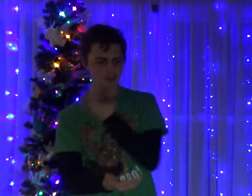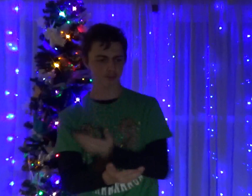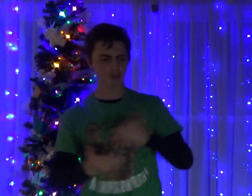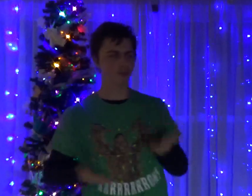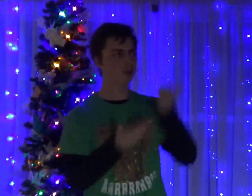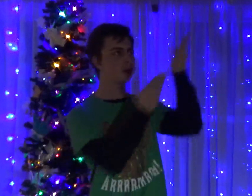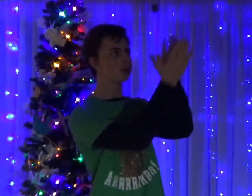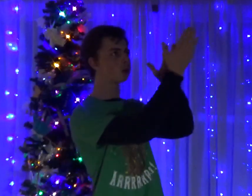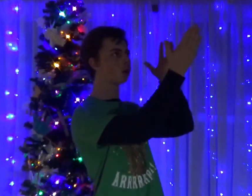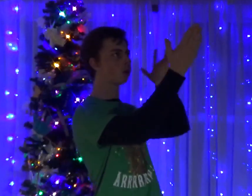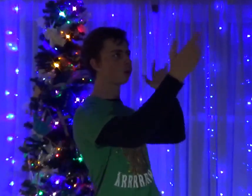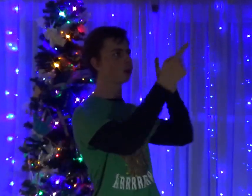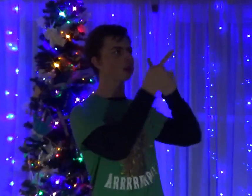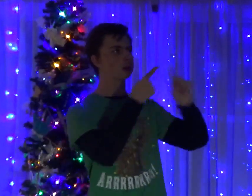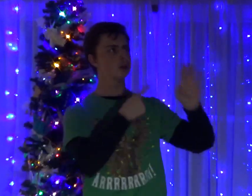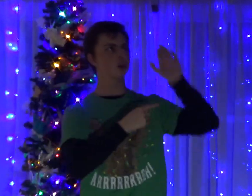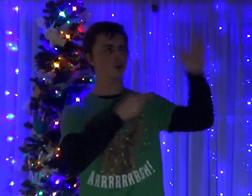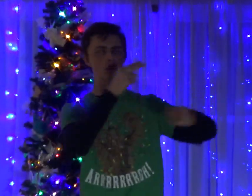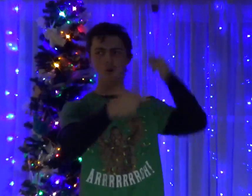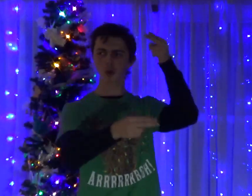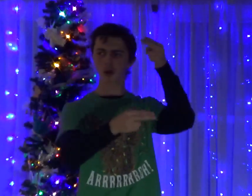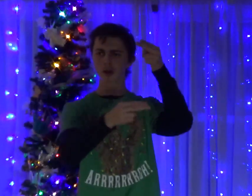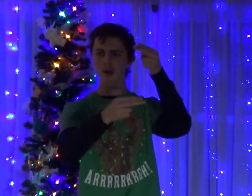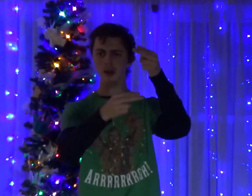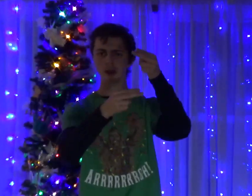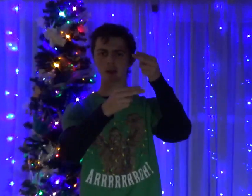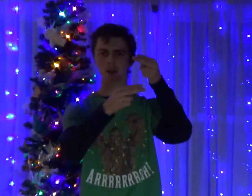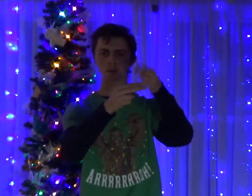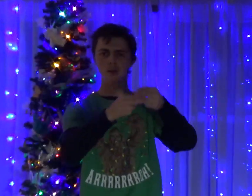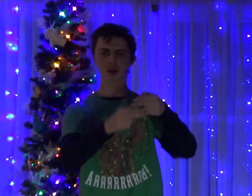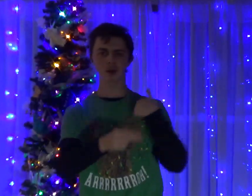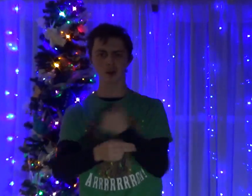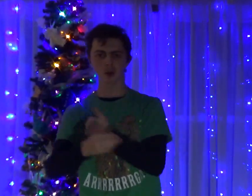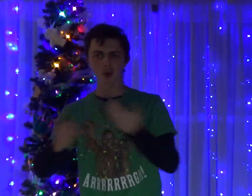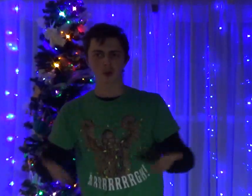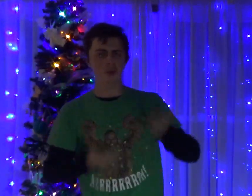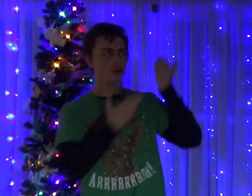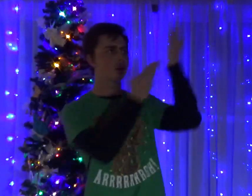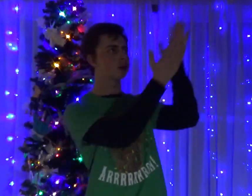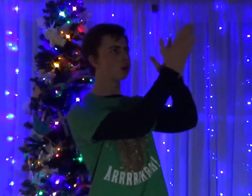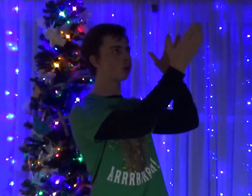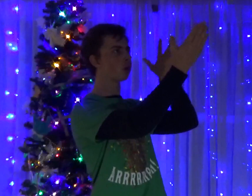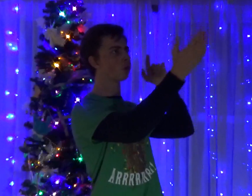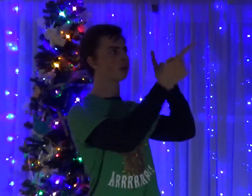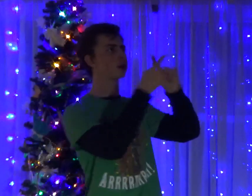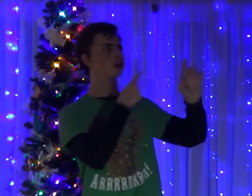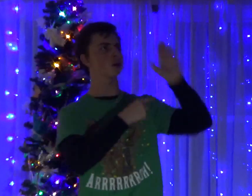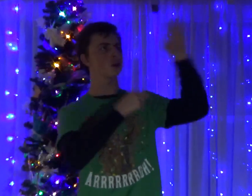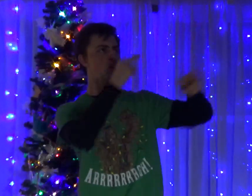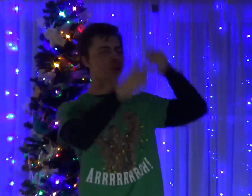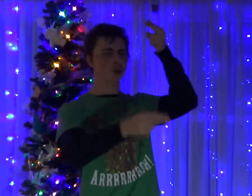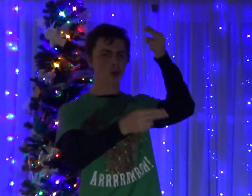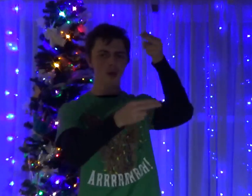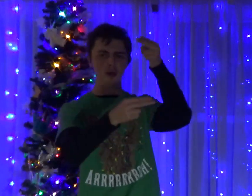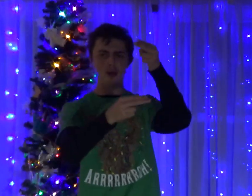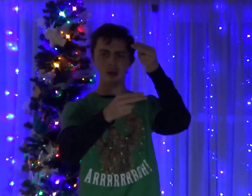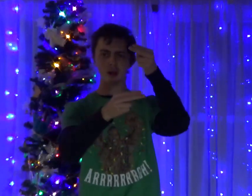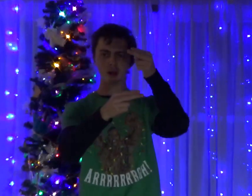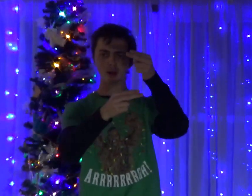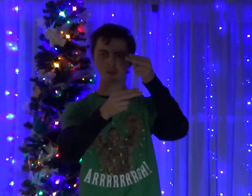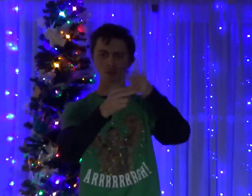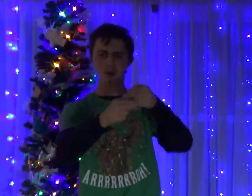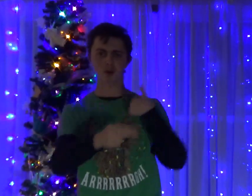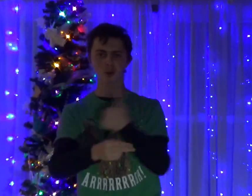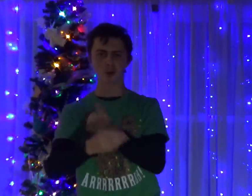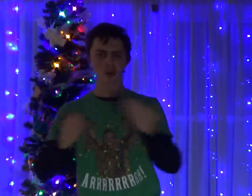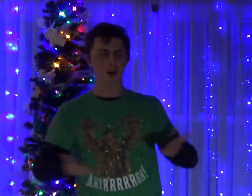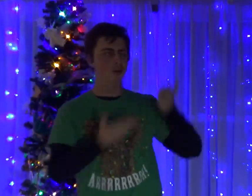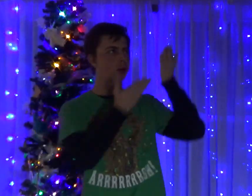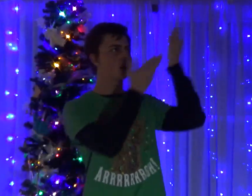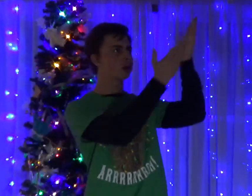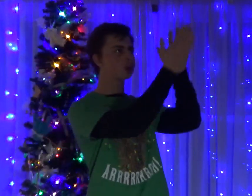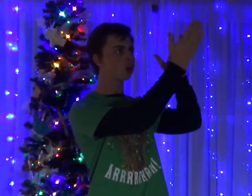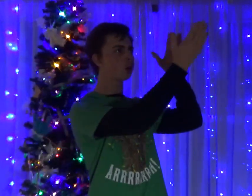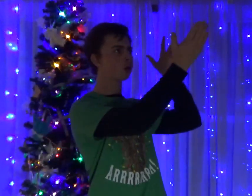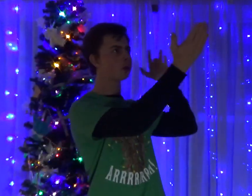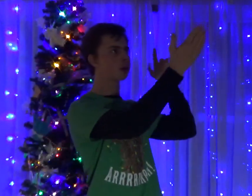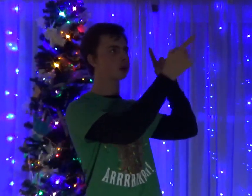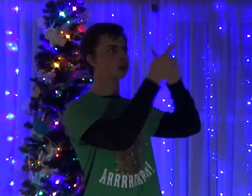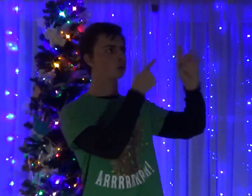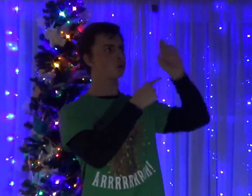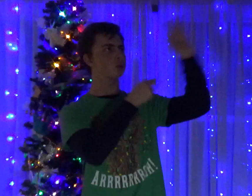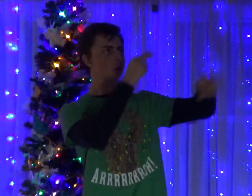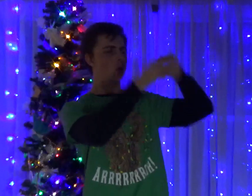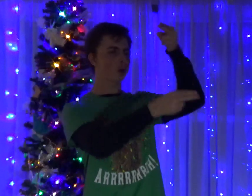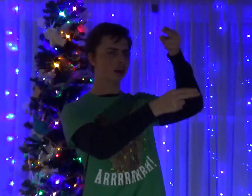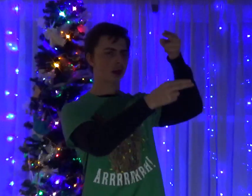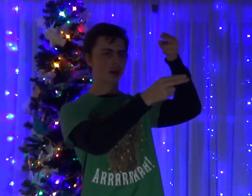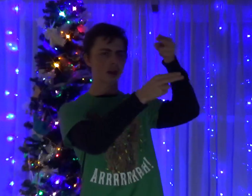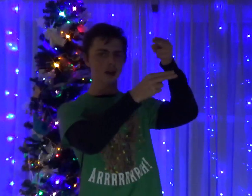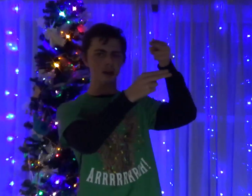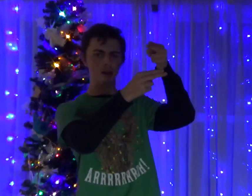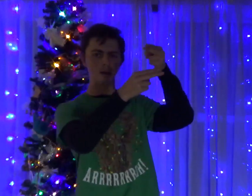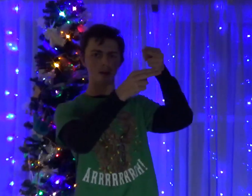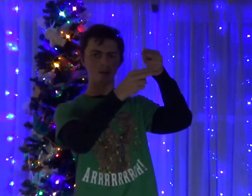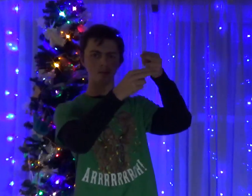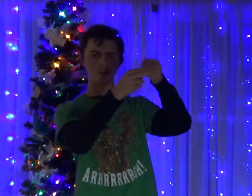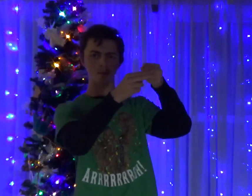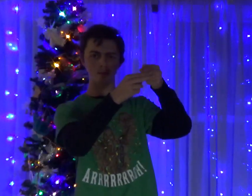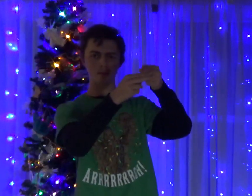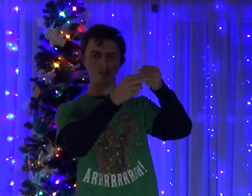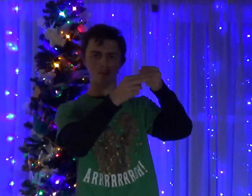We bring glory to Your Name